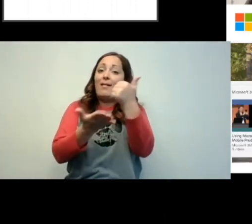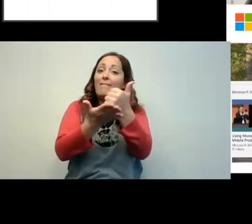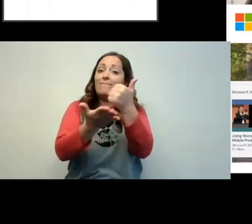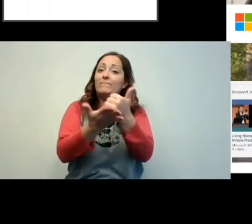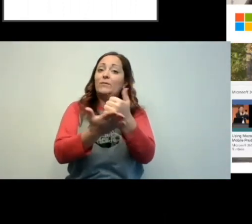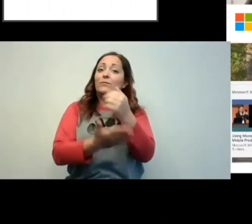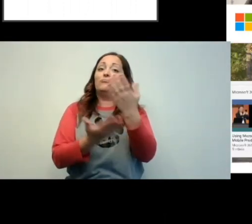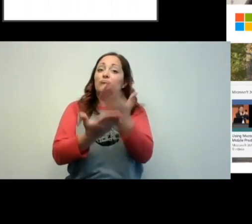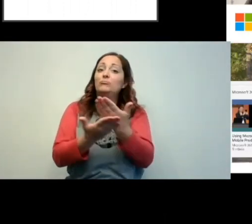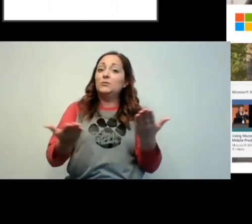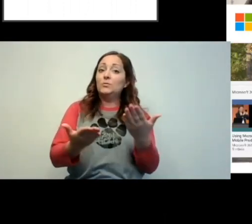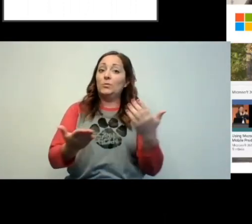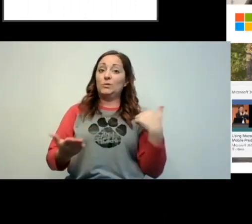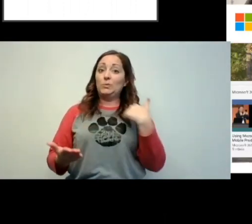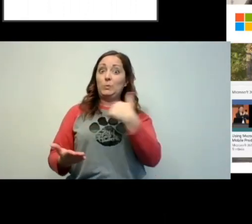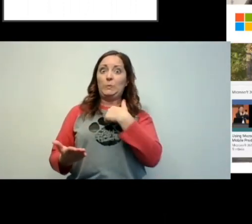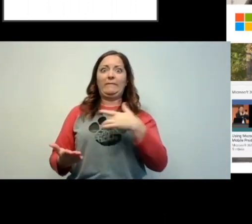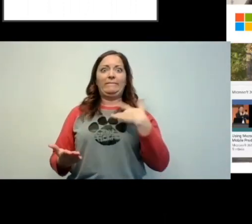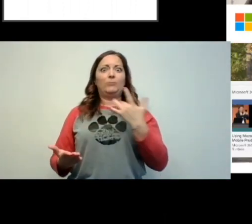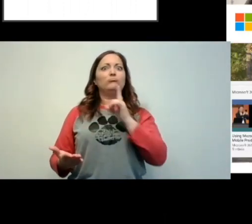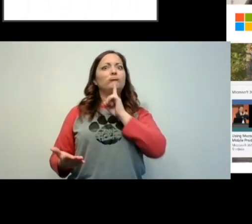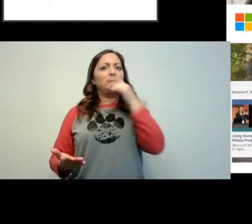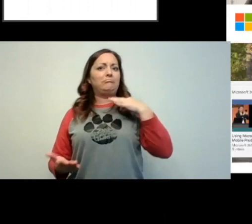Lastly, I'd like to share some helpful resources